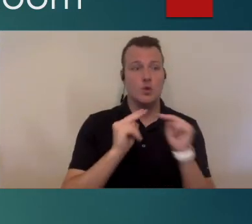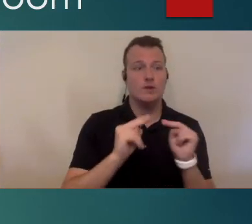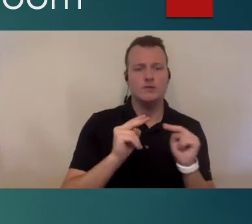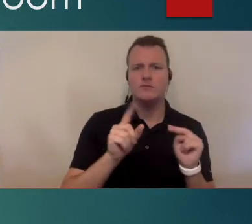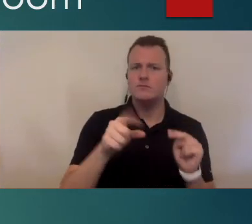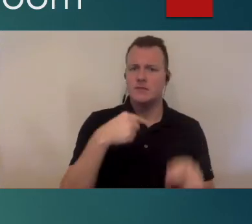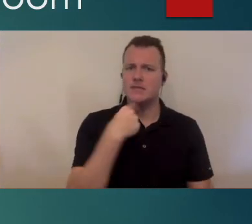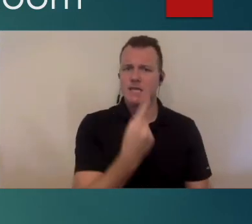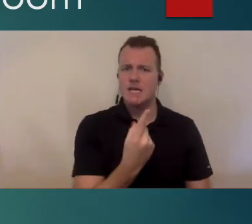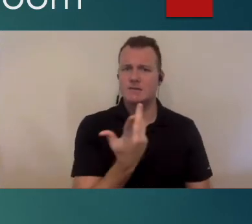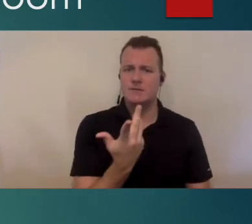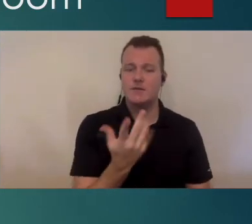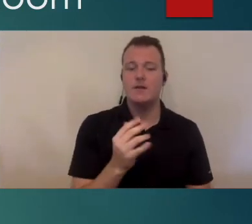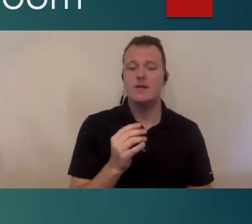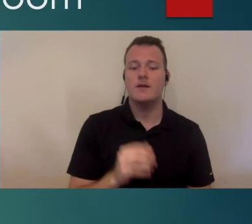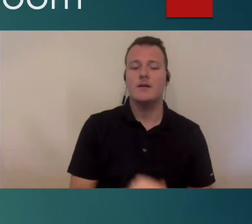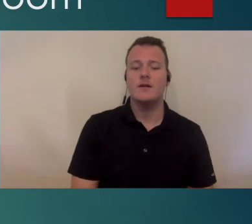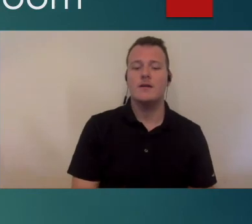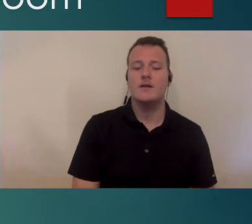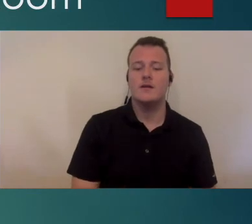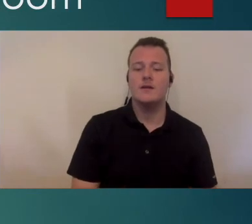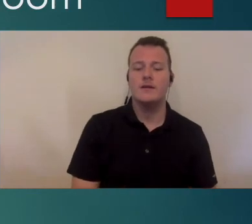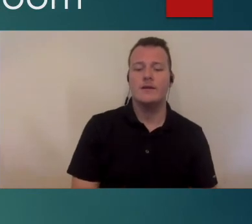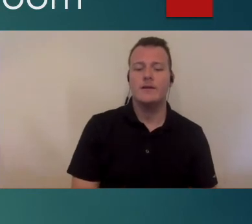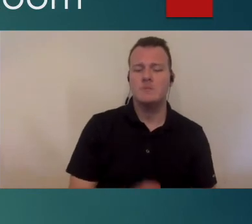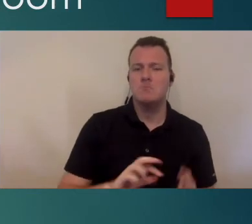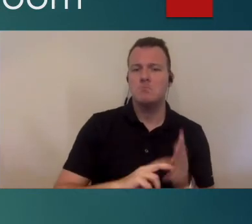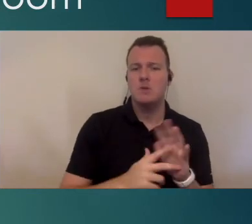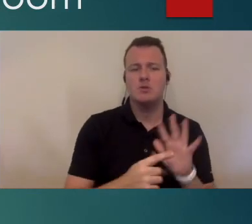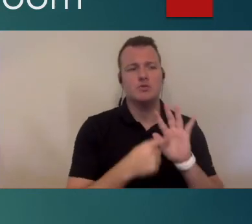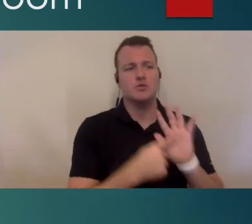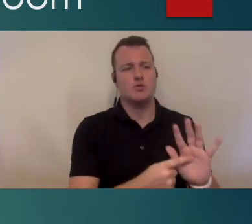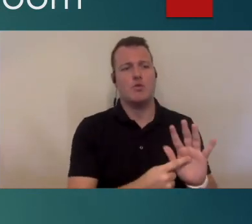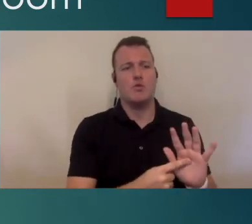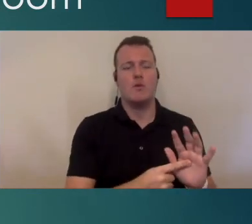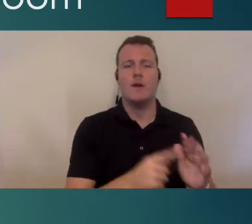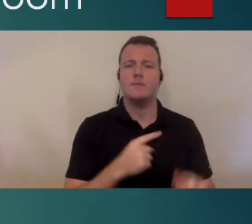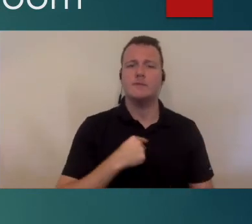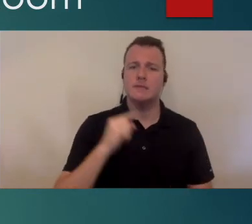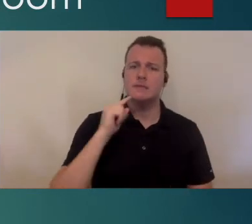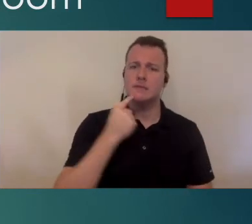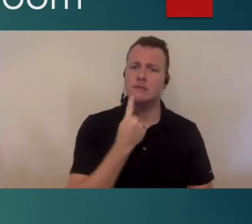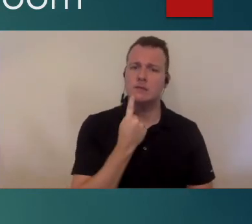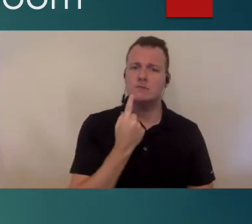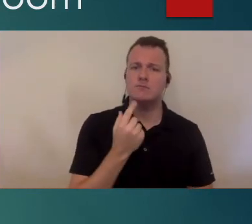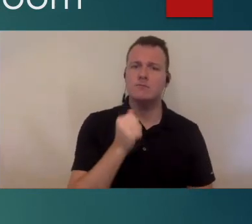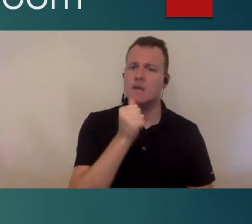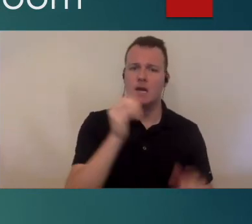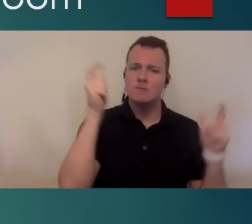yourself is gonna sound more sincere, less arrogant. But also have the reasons